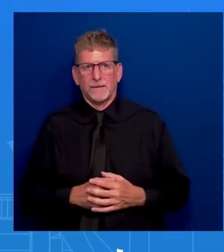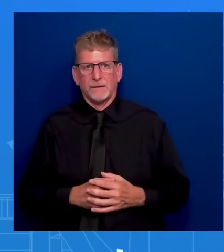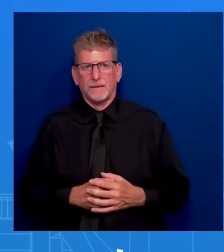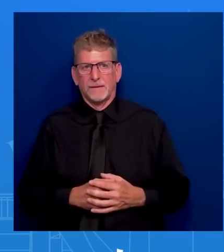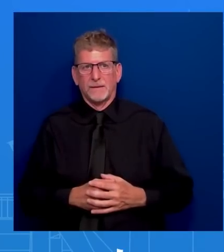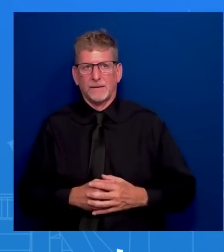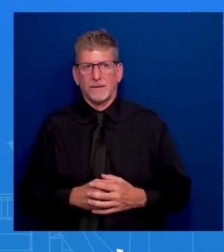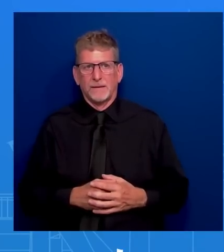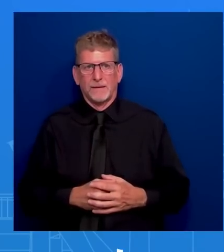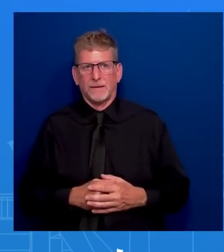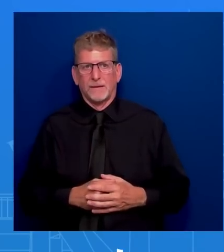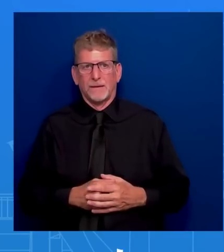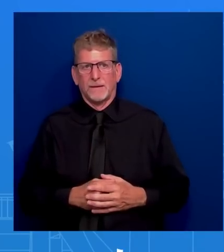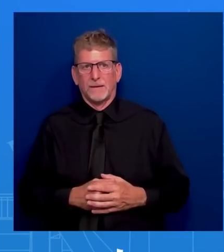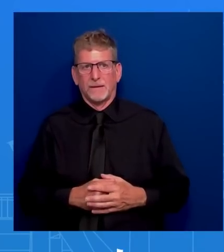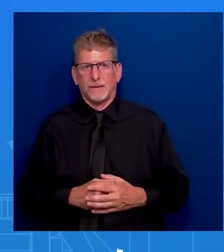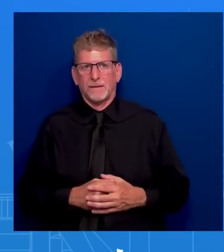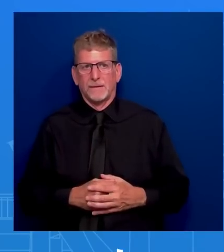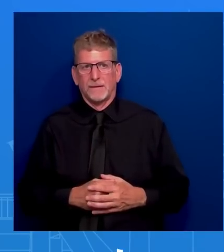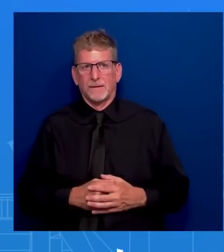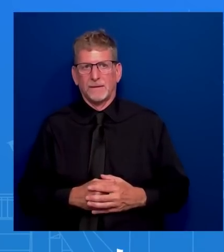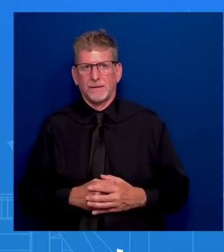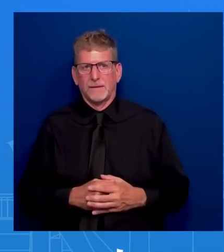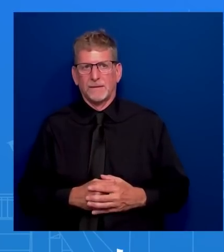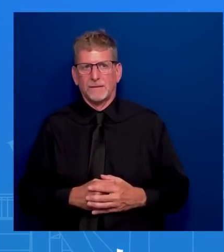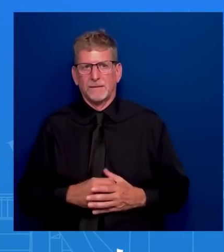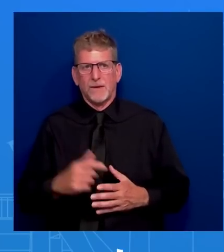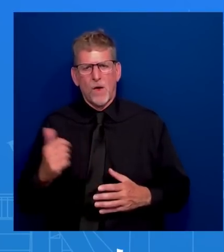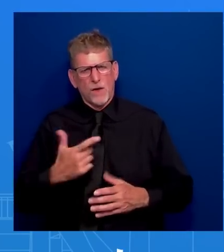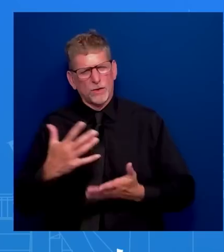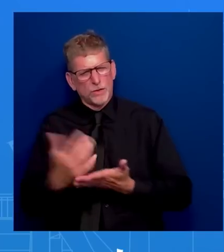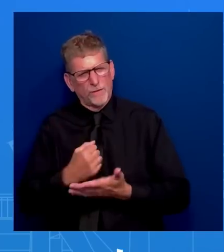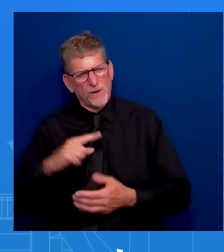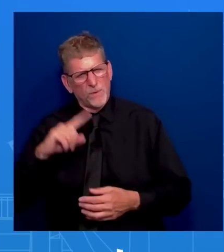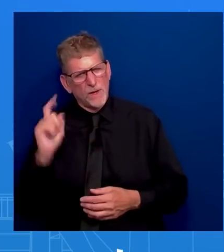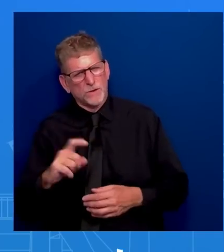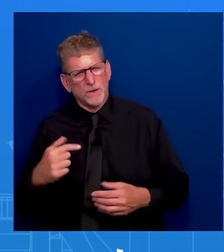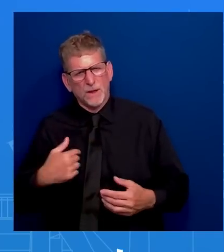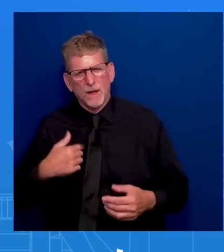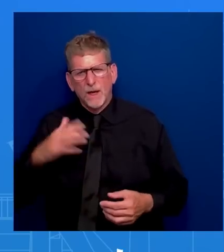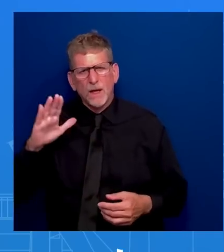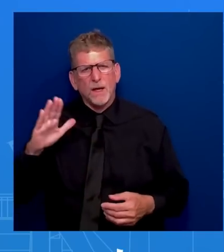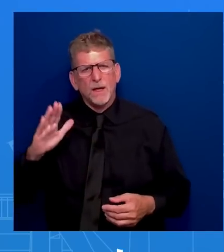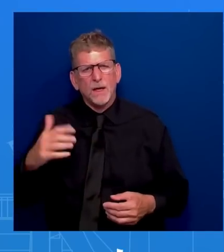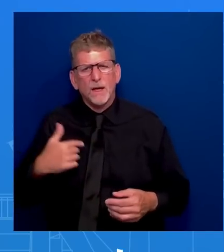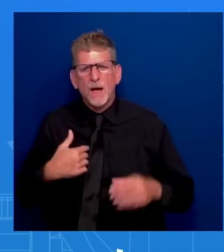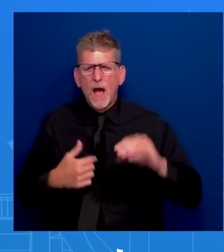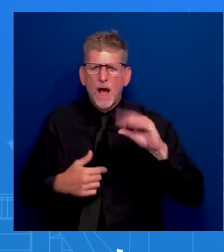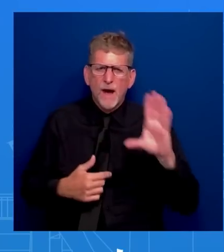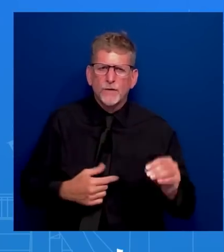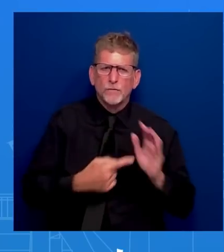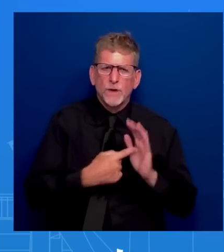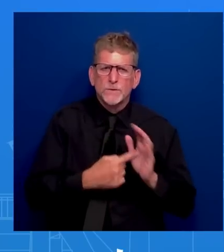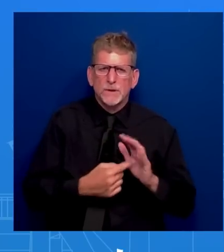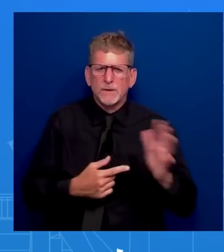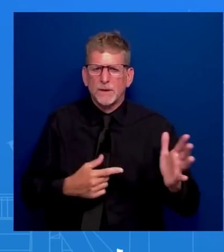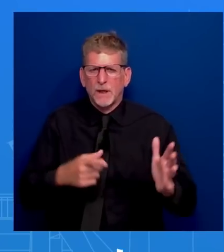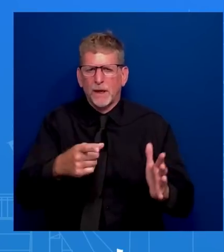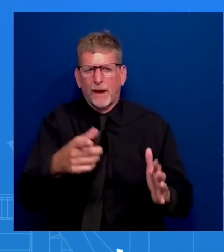The Press: Do you have something against African reporters? Ms. Jean-Pierre: Go ahead. Go ahead. The Press: On Afghanistan, Jake Sullivan -- The Press: We deserve questions too, Karine. The Press: -- said last year that there was going to be -- The Press: You have to be fair.